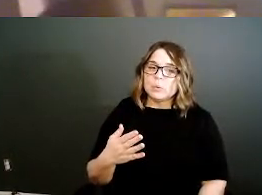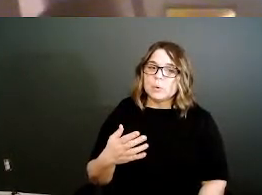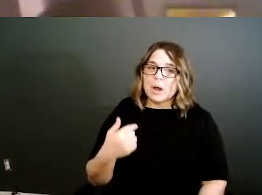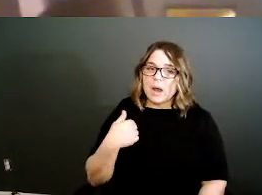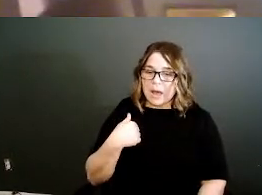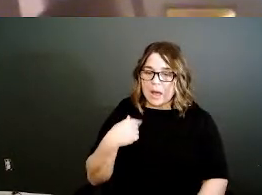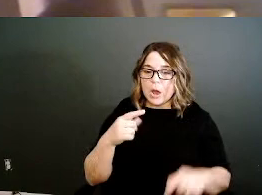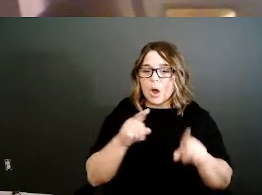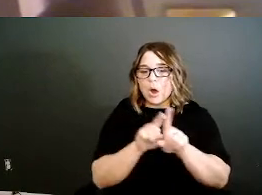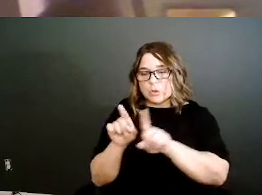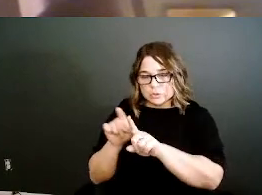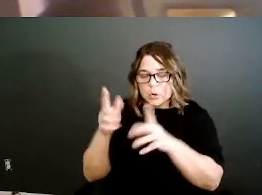VOTE WITH YOU AND AGAINST YOU AND ALONGSIDE YOU AND